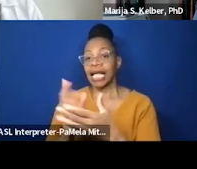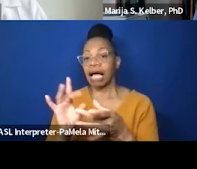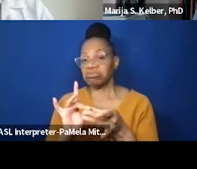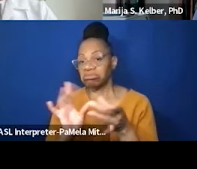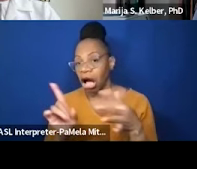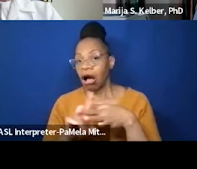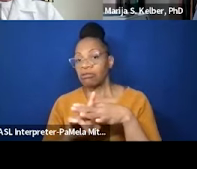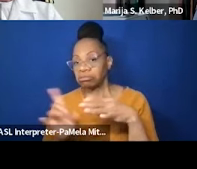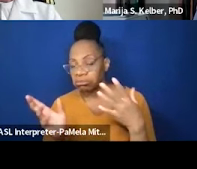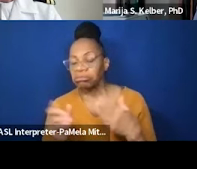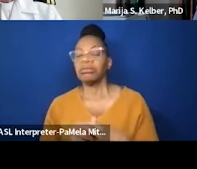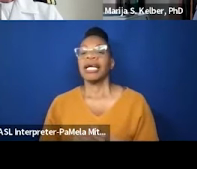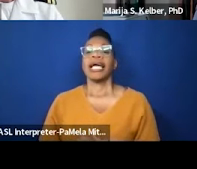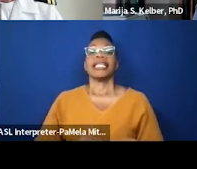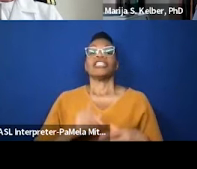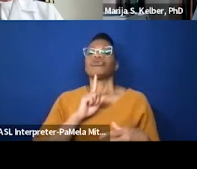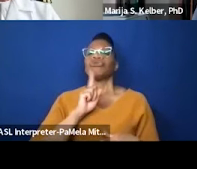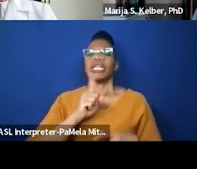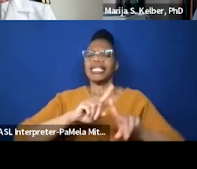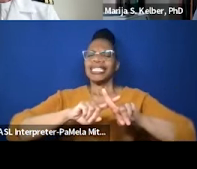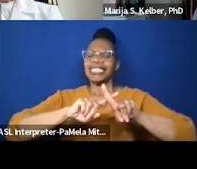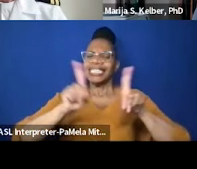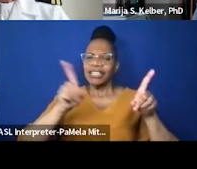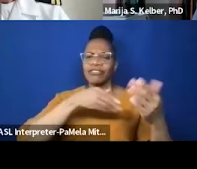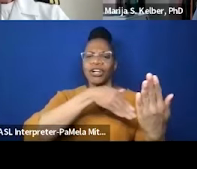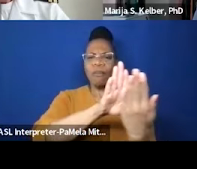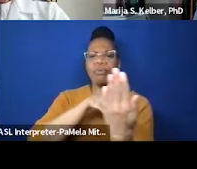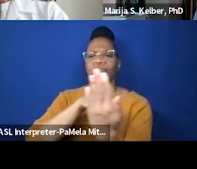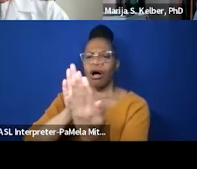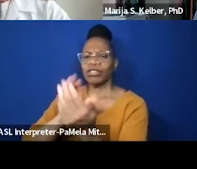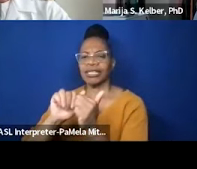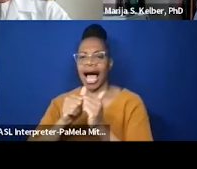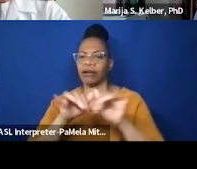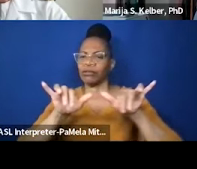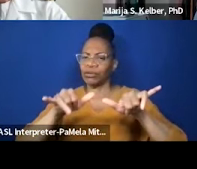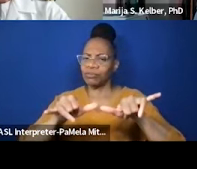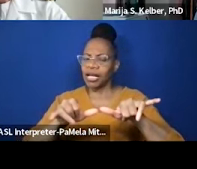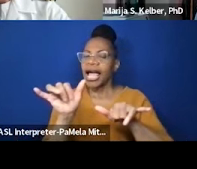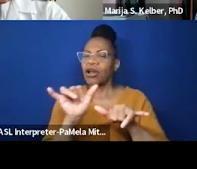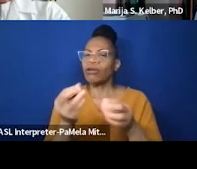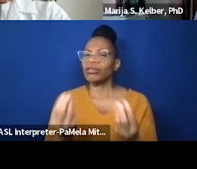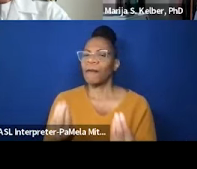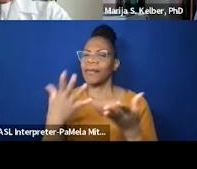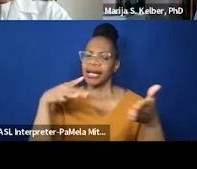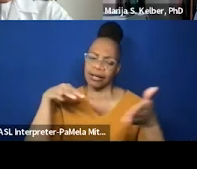so a lot of different ways to measure this. And also a lot of studies sometimes